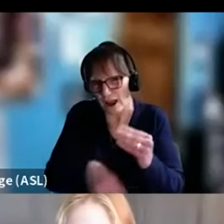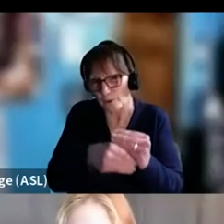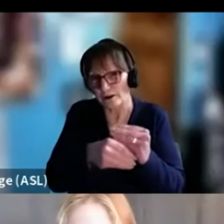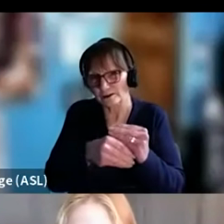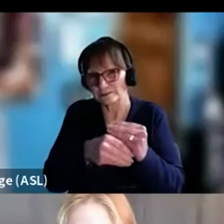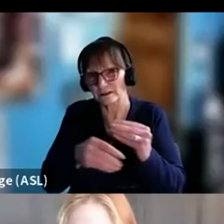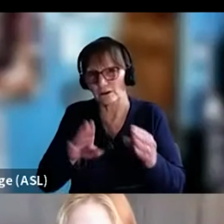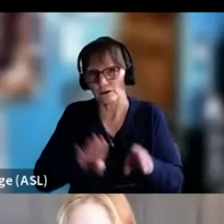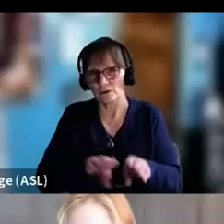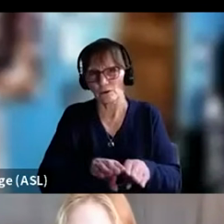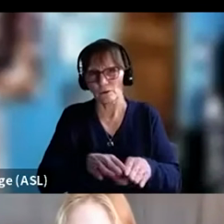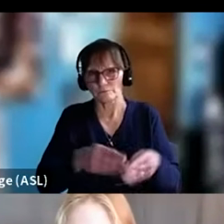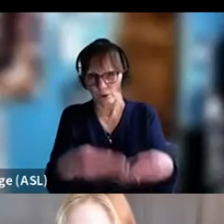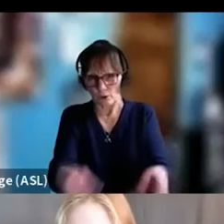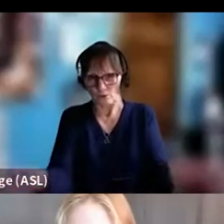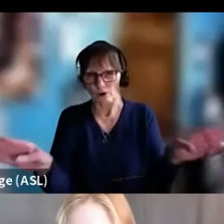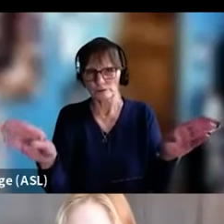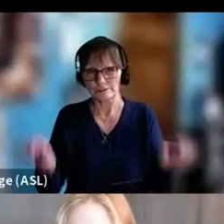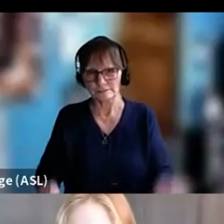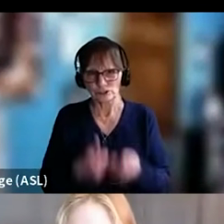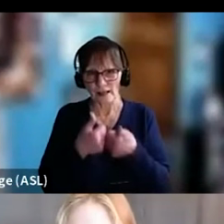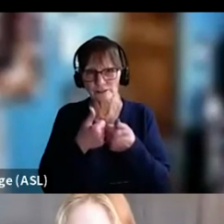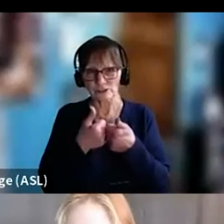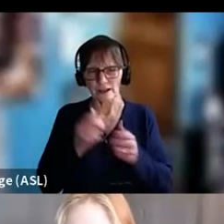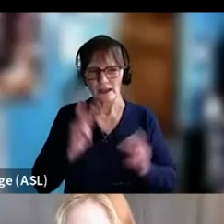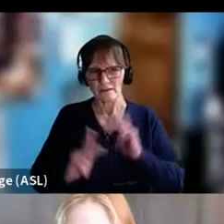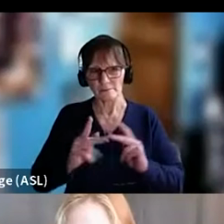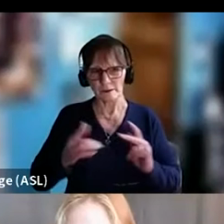sort of overarching challenge that if people are feeling like what can I do?